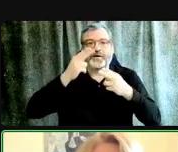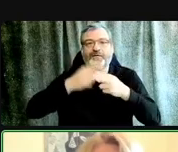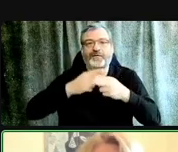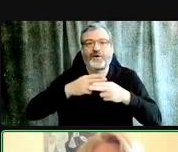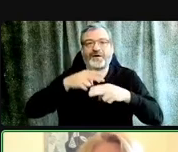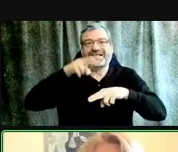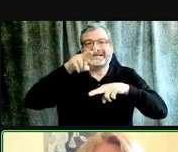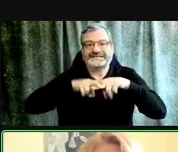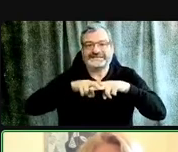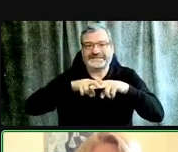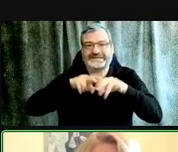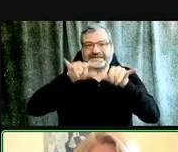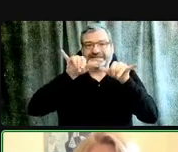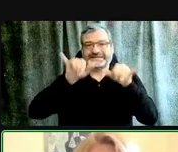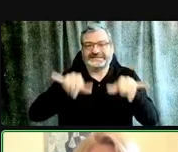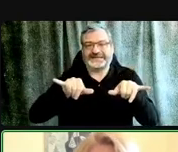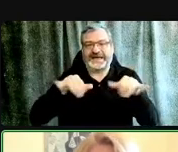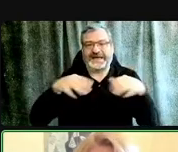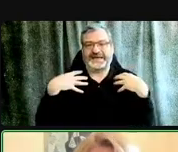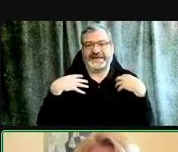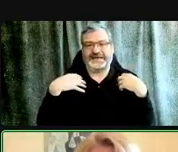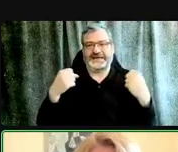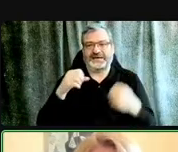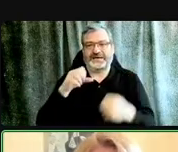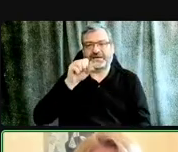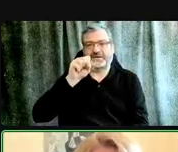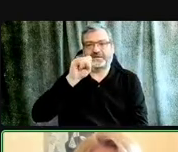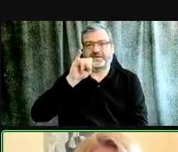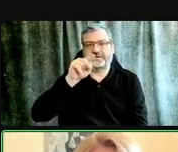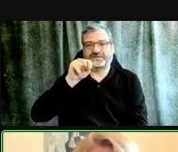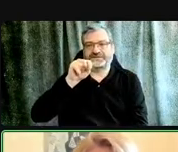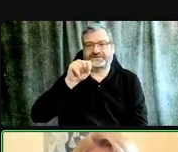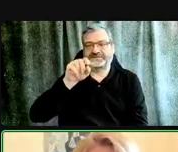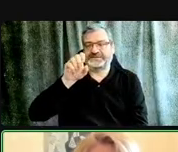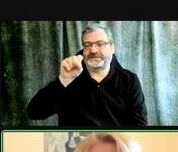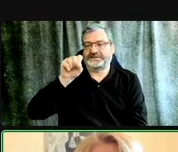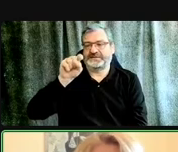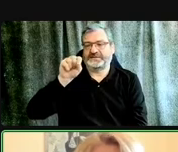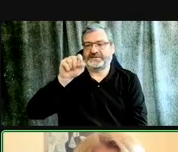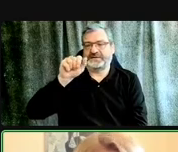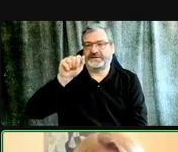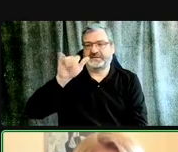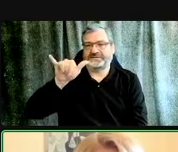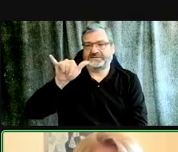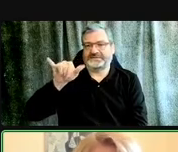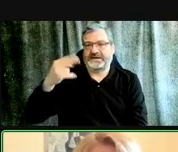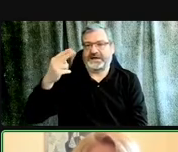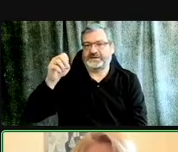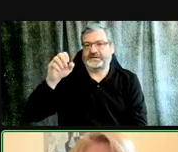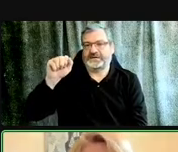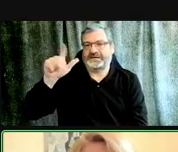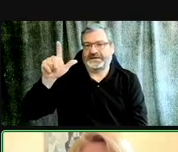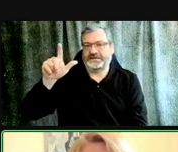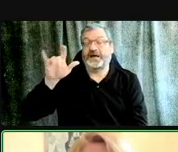and that brought therapy dogs into the Museum of Fine Arts. We originally did this for frontline